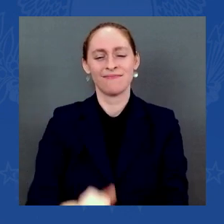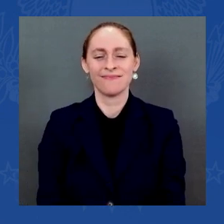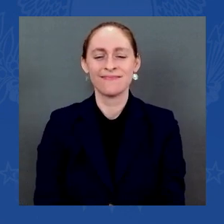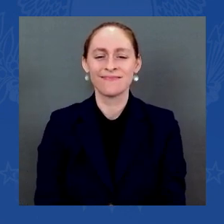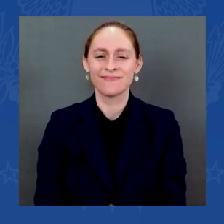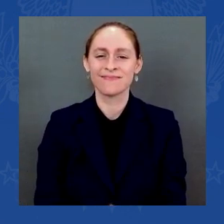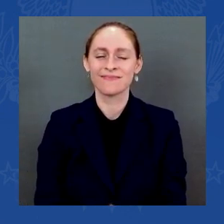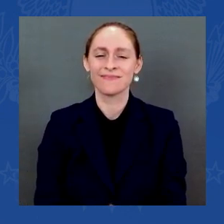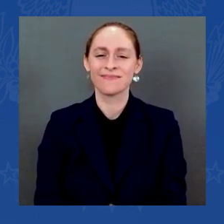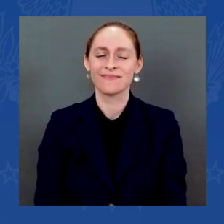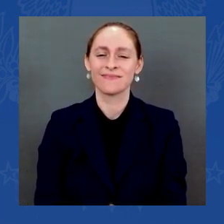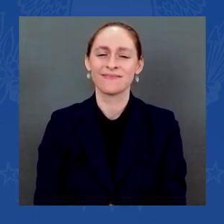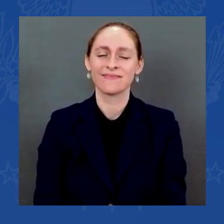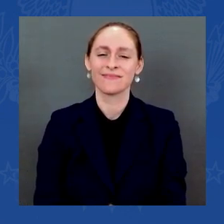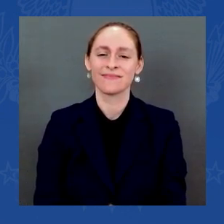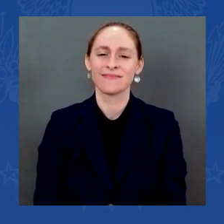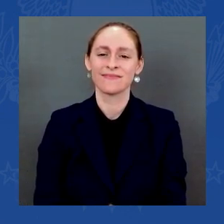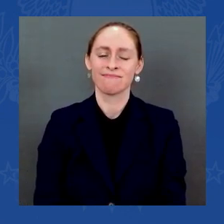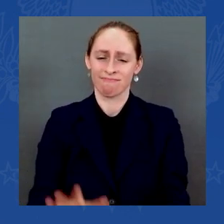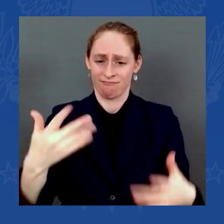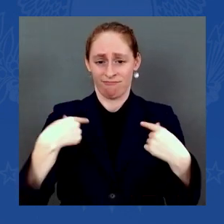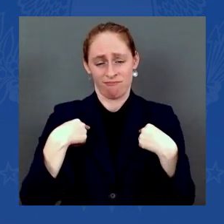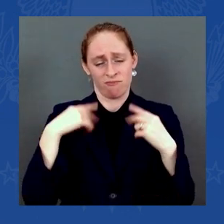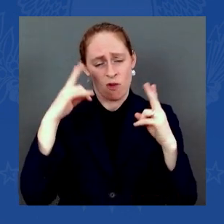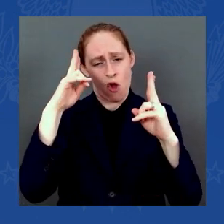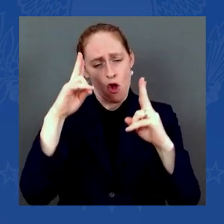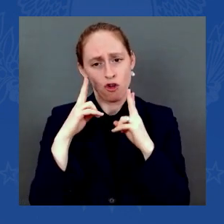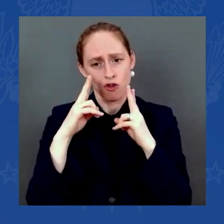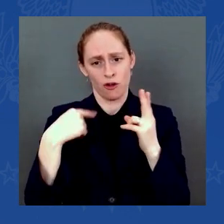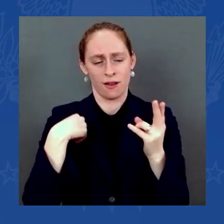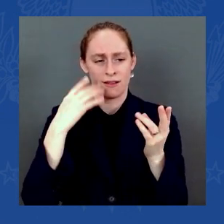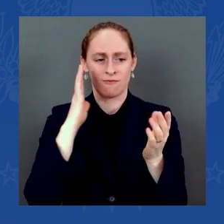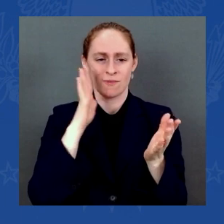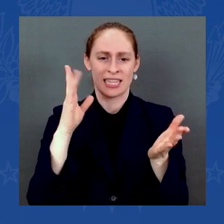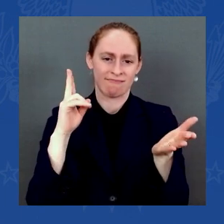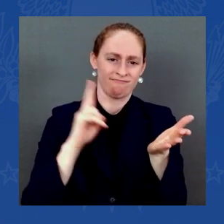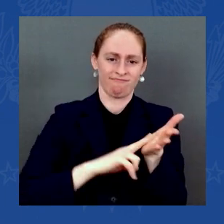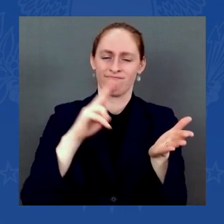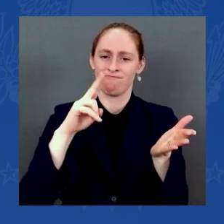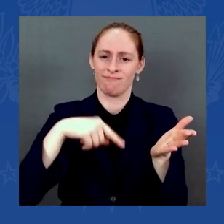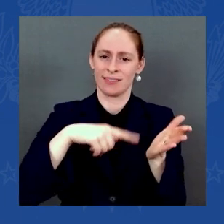to Critical Therapies for ALS law -- Act -- excuse me -- into law right now.